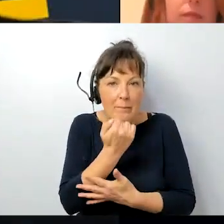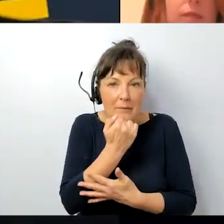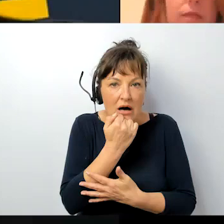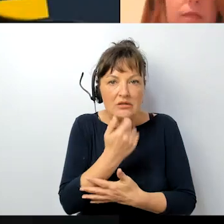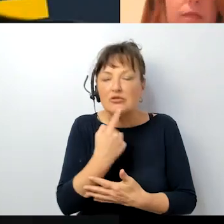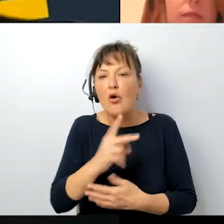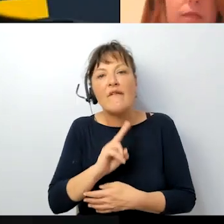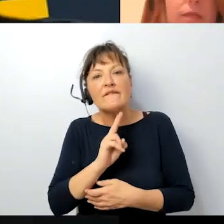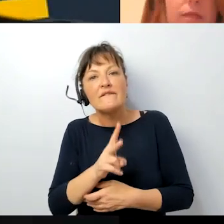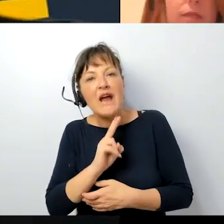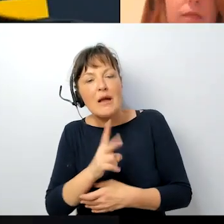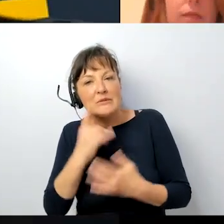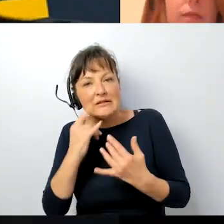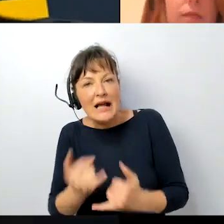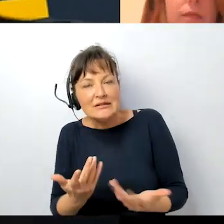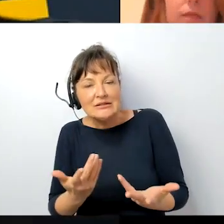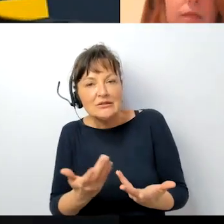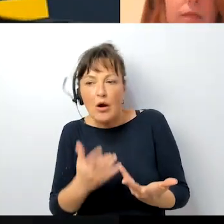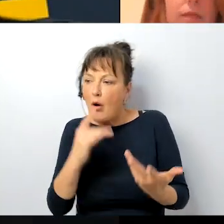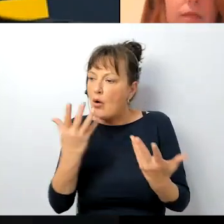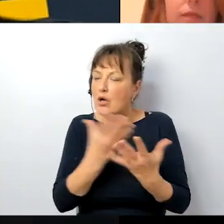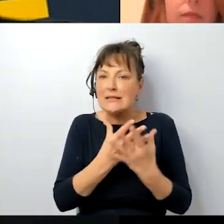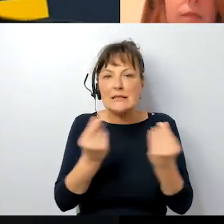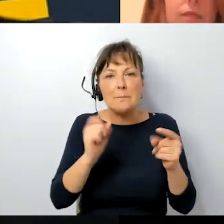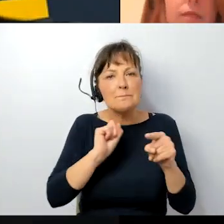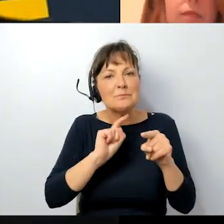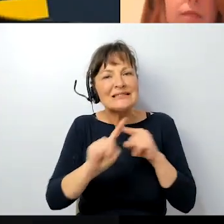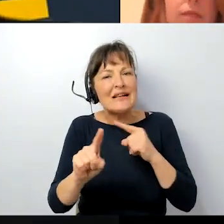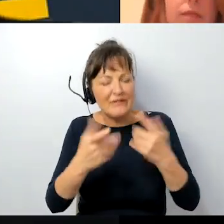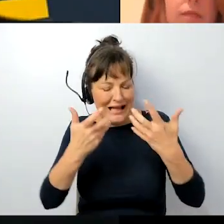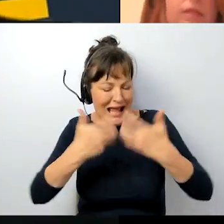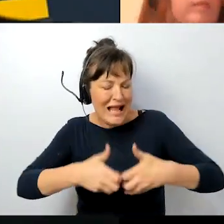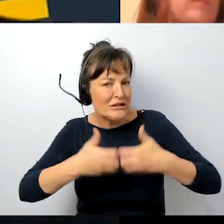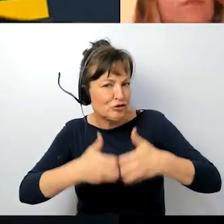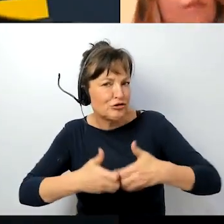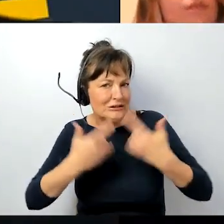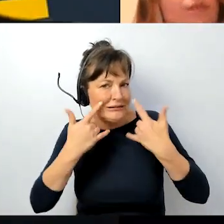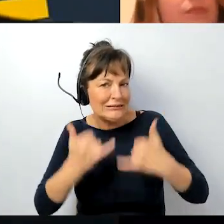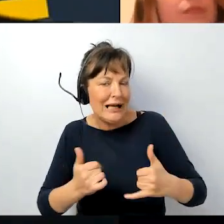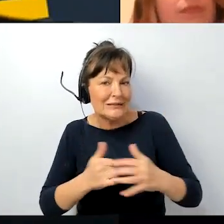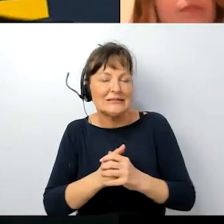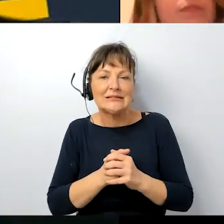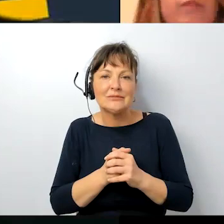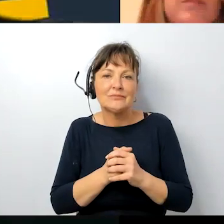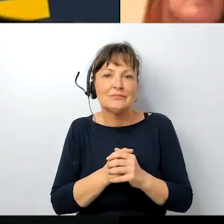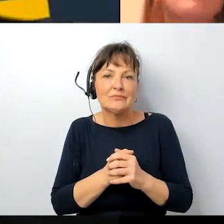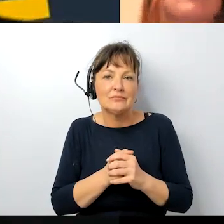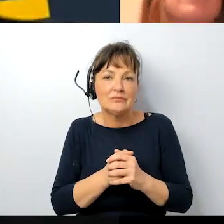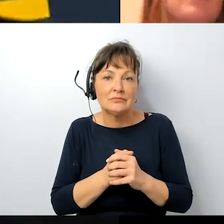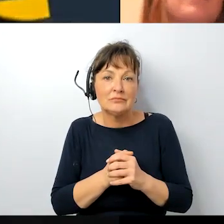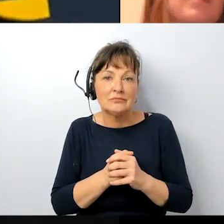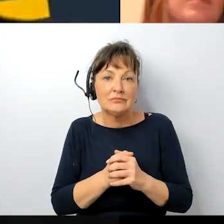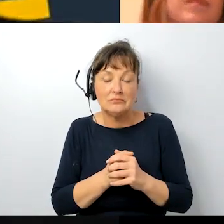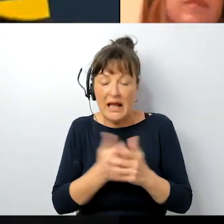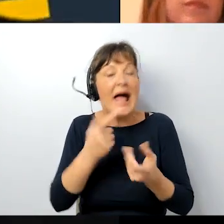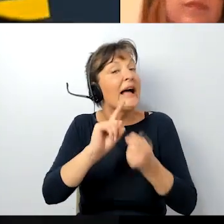and that might be testing on the numerical or verbal testing or some specific engineering